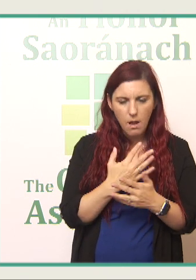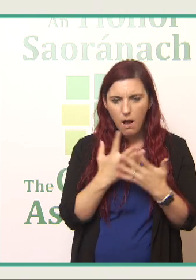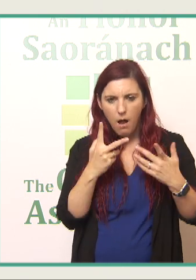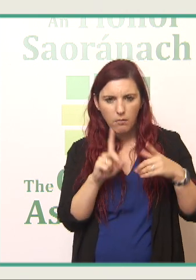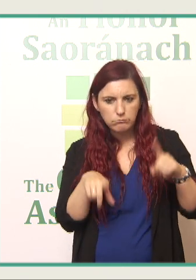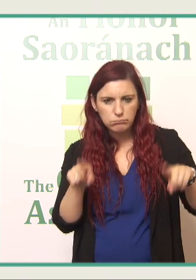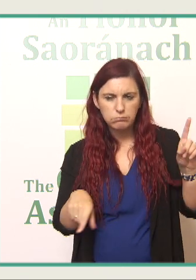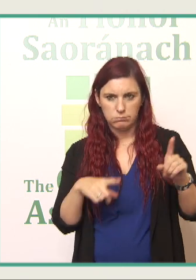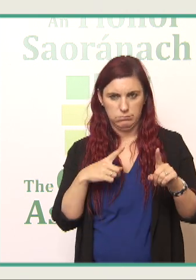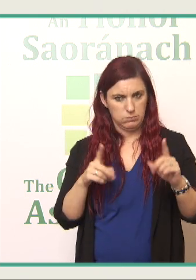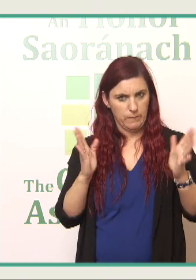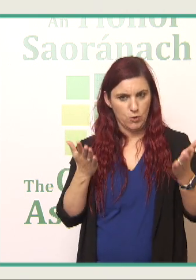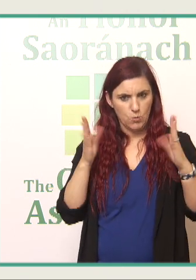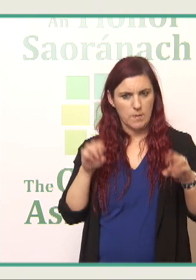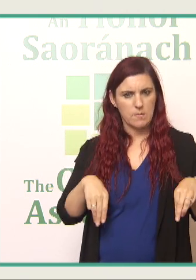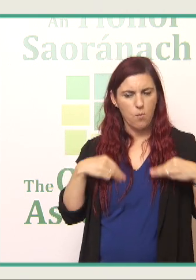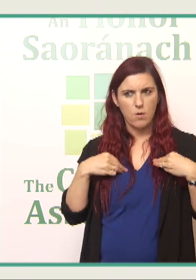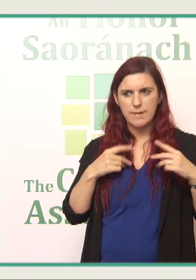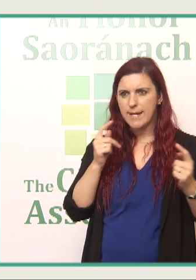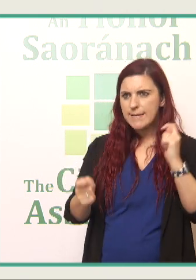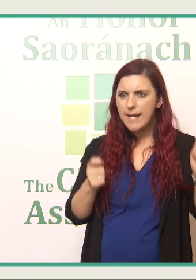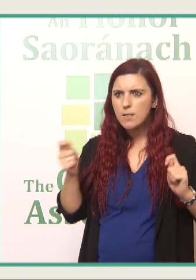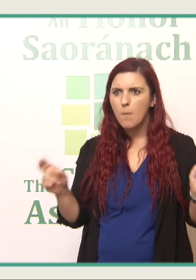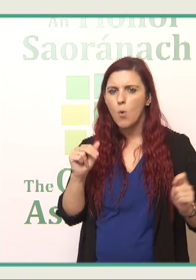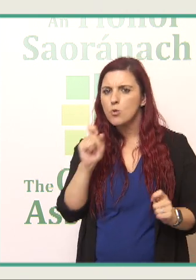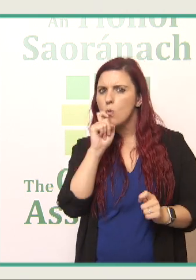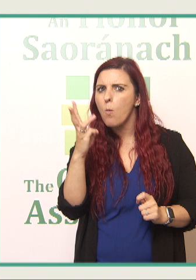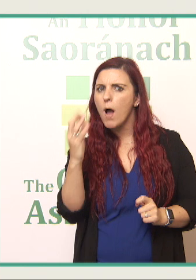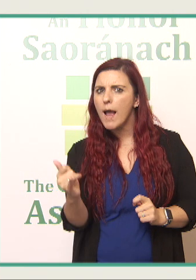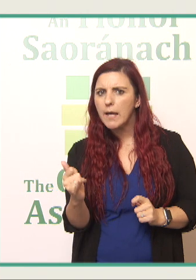was pointed out this morning have been designated but nobody's really told people why why these